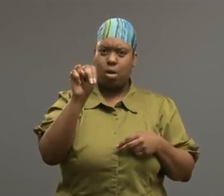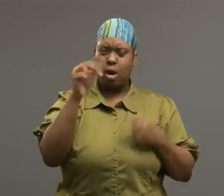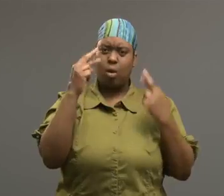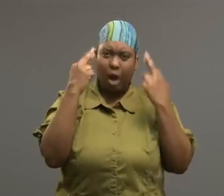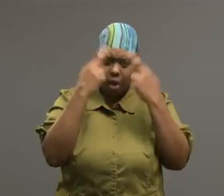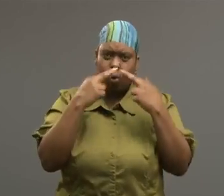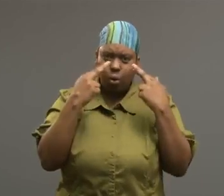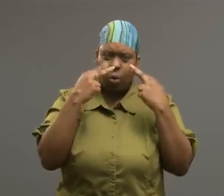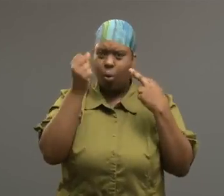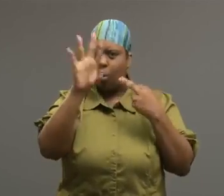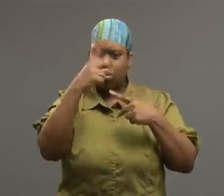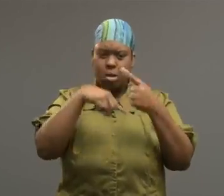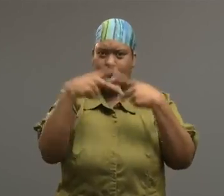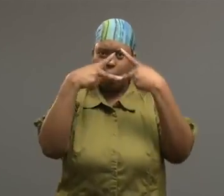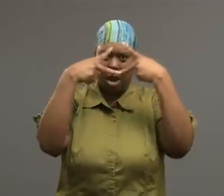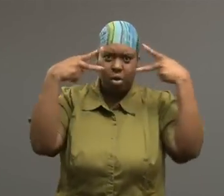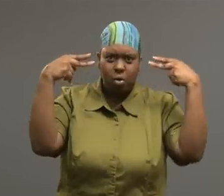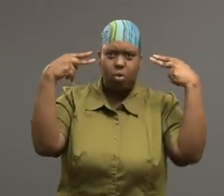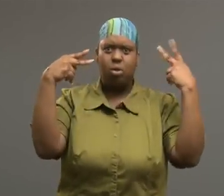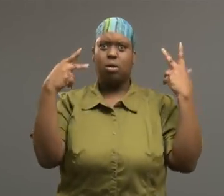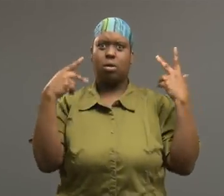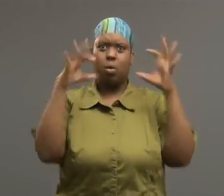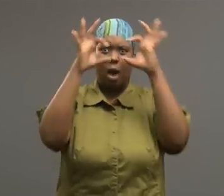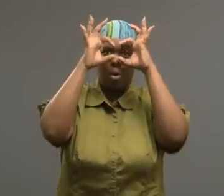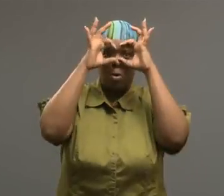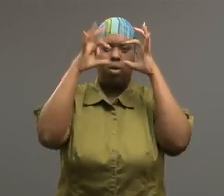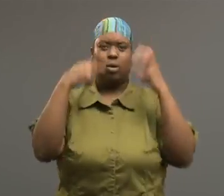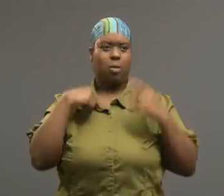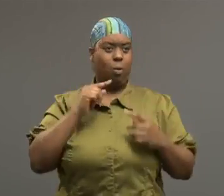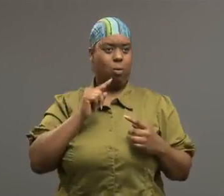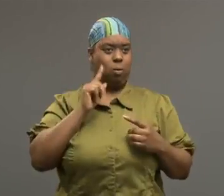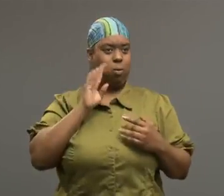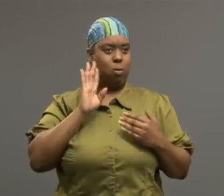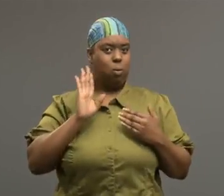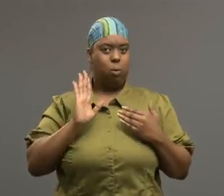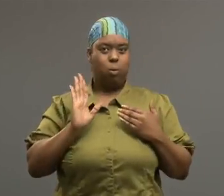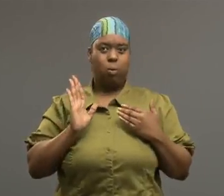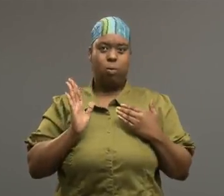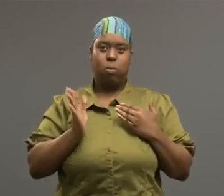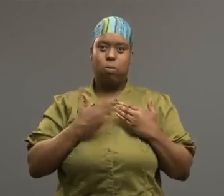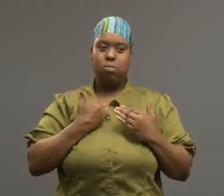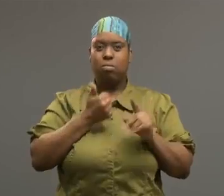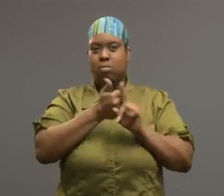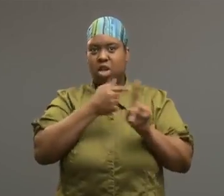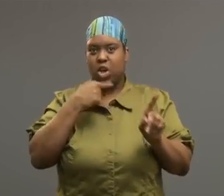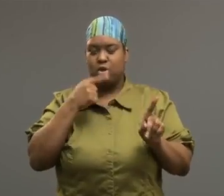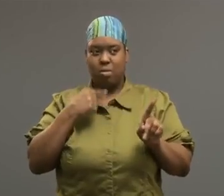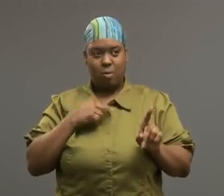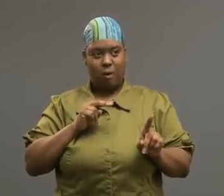I sign it these ways. How rude! She was hearing, so I studied her,